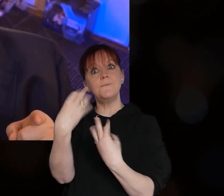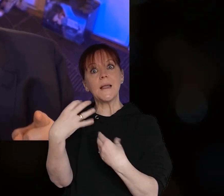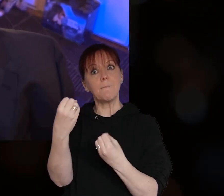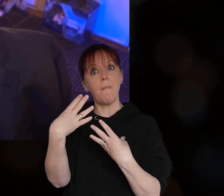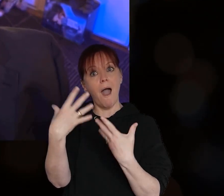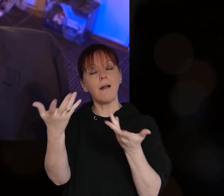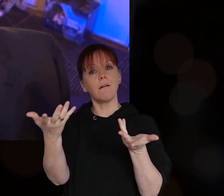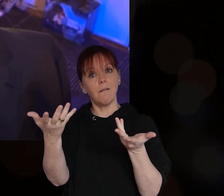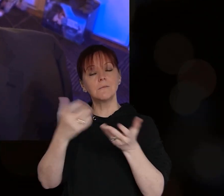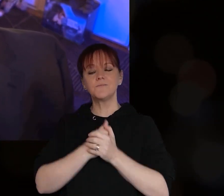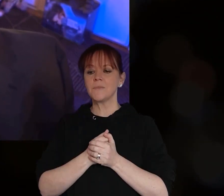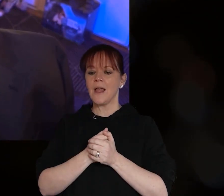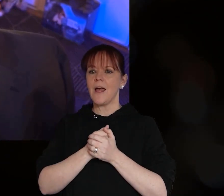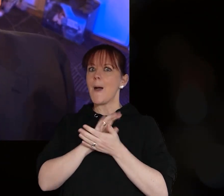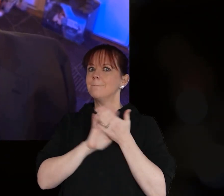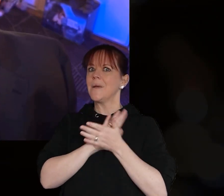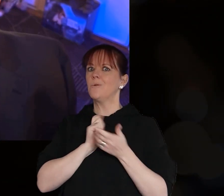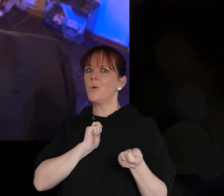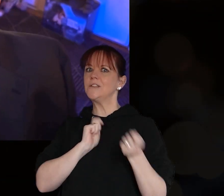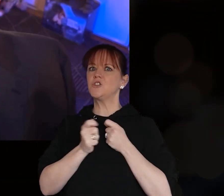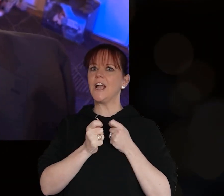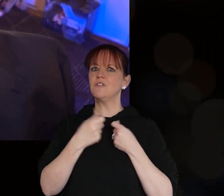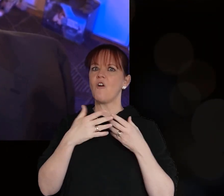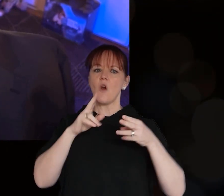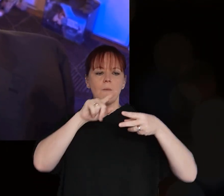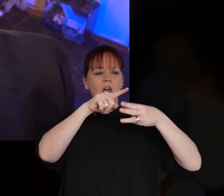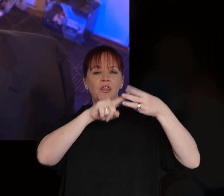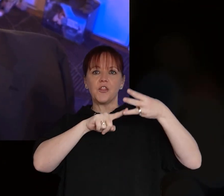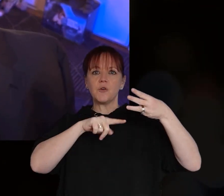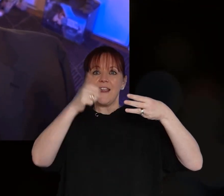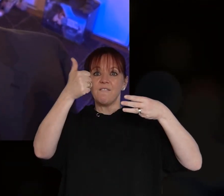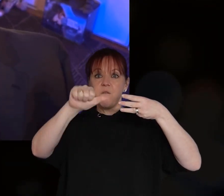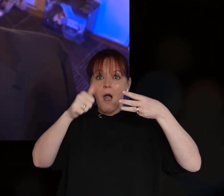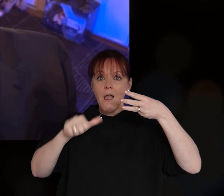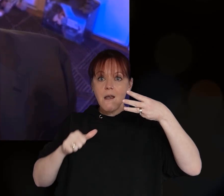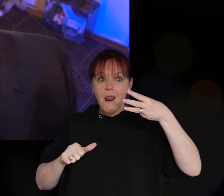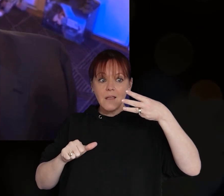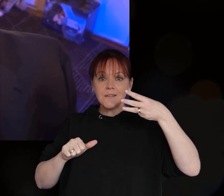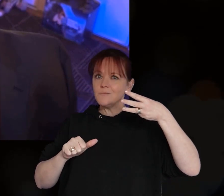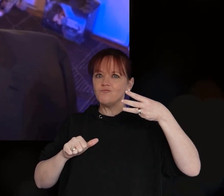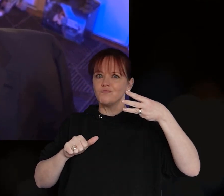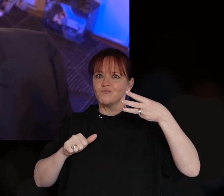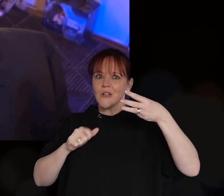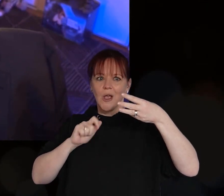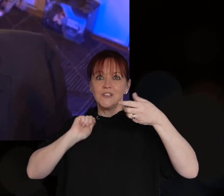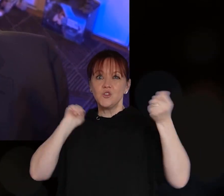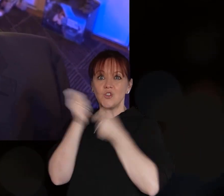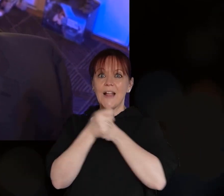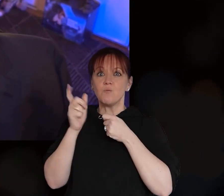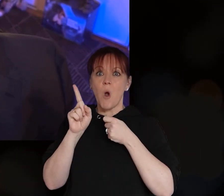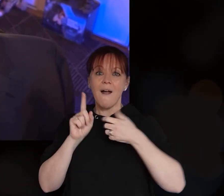We're shifting from three finalists per category to five. There are a few reasons for this